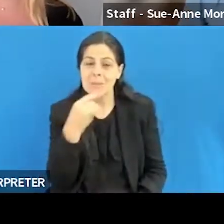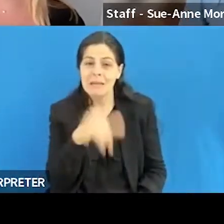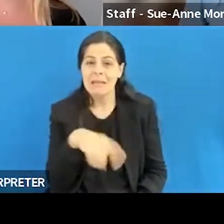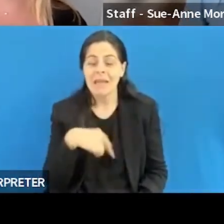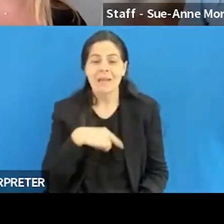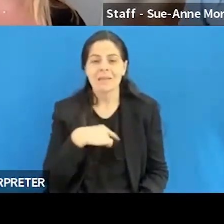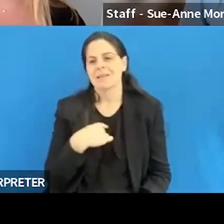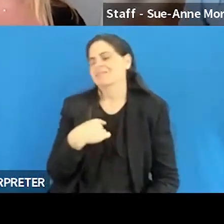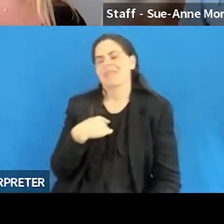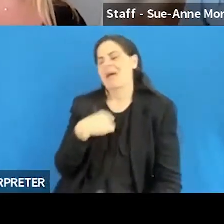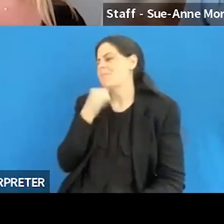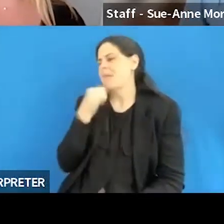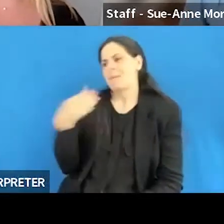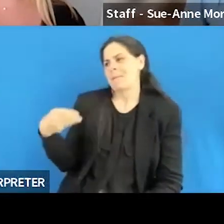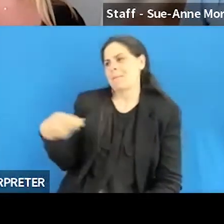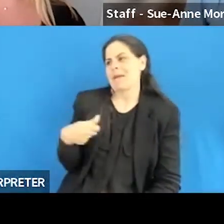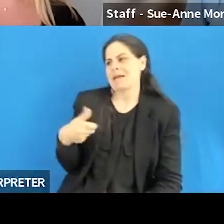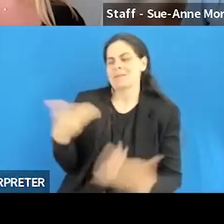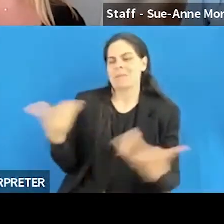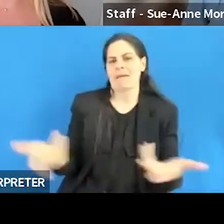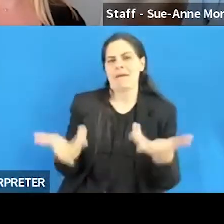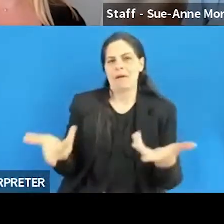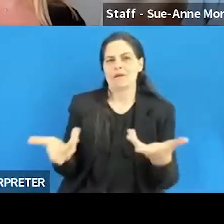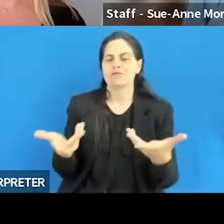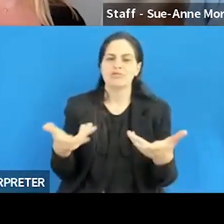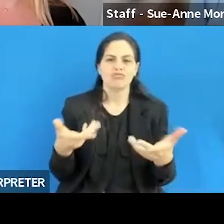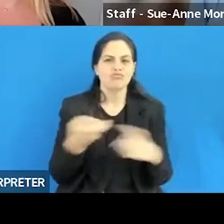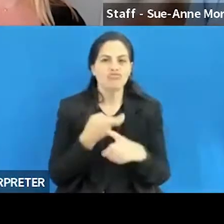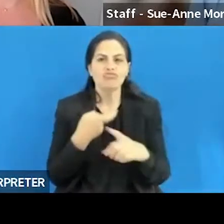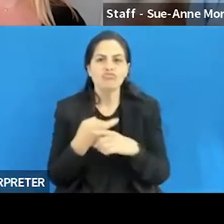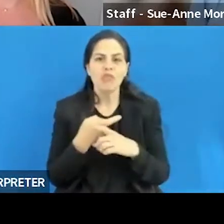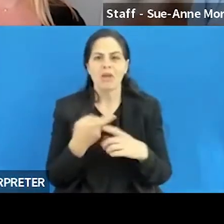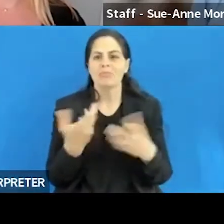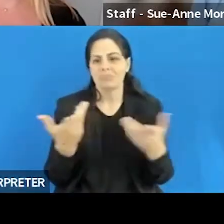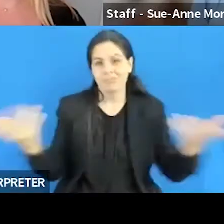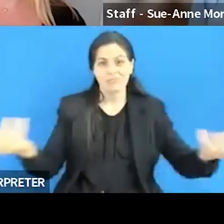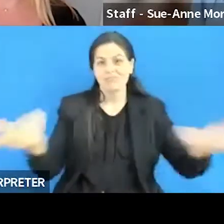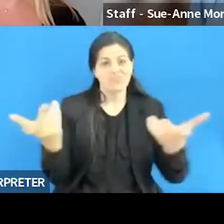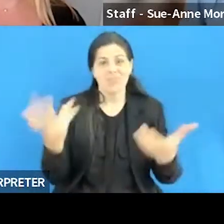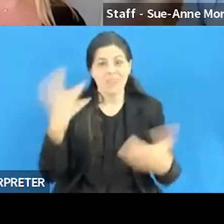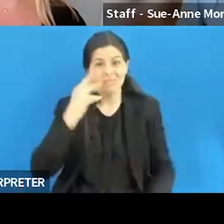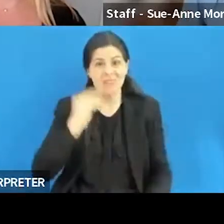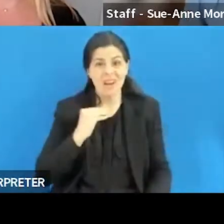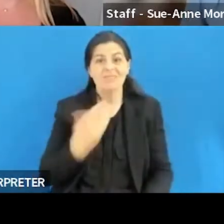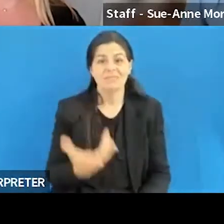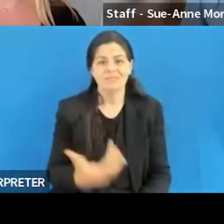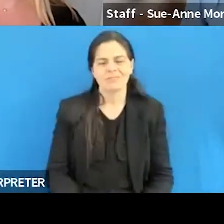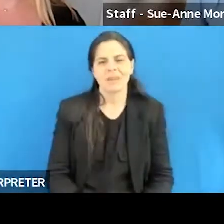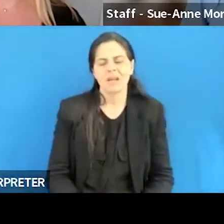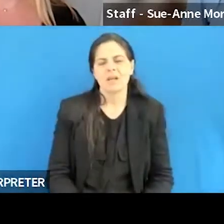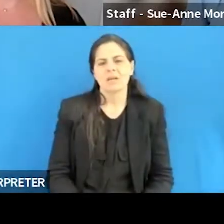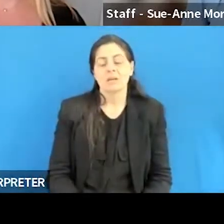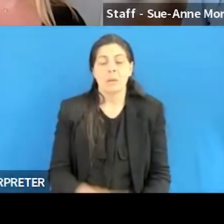That is just from the trenches, the real. And Matt, it goes to what you said, look, as a member myself, I certainly, you know,